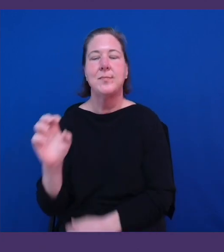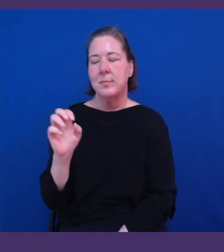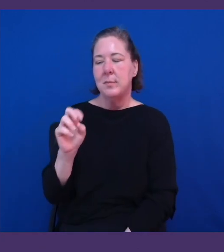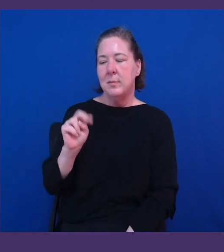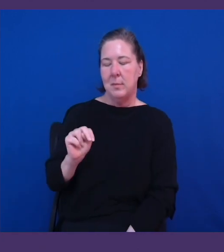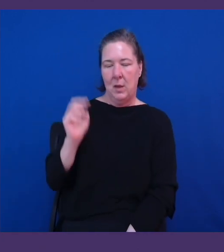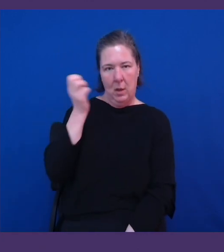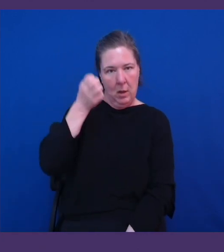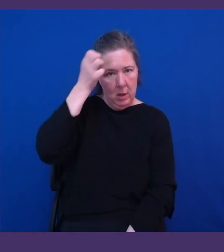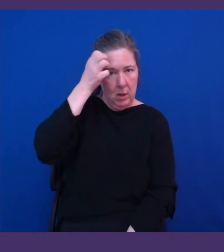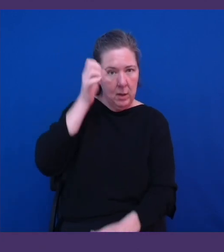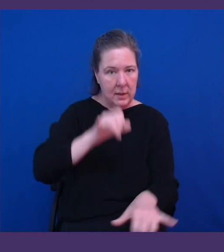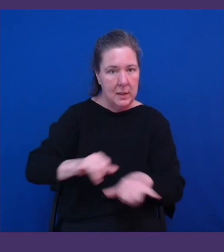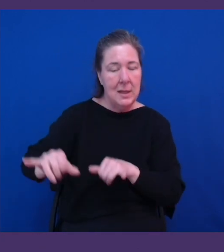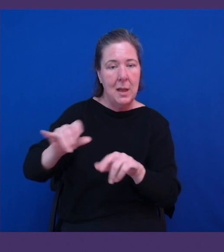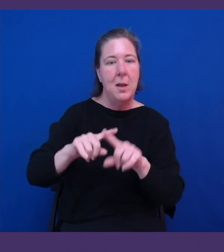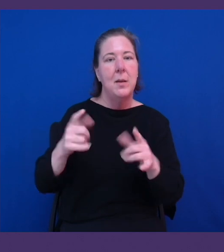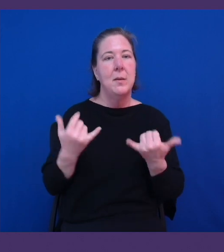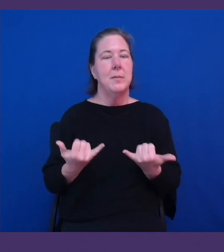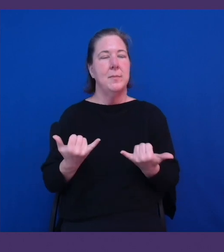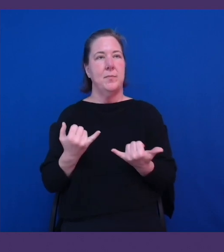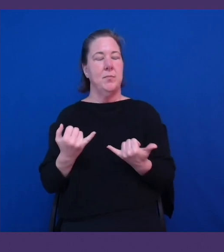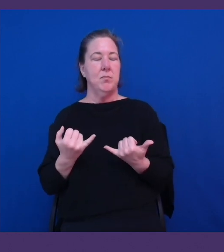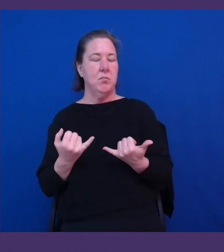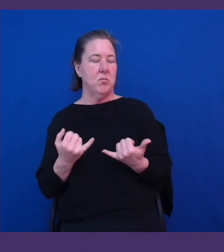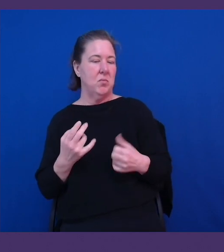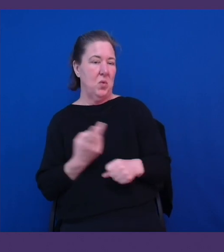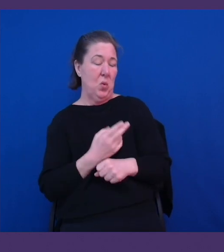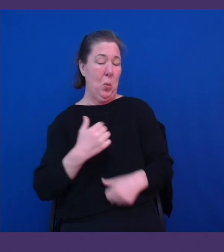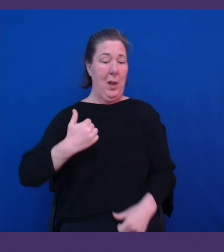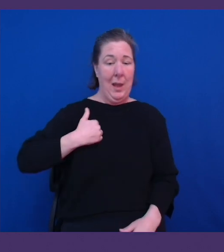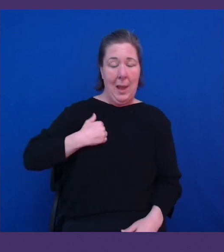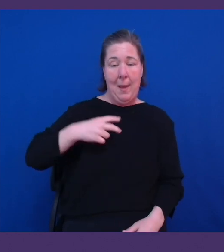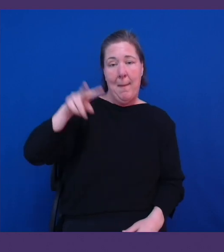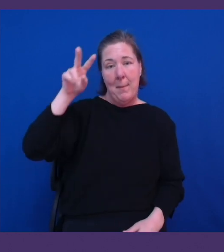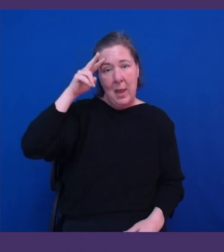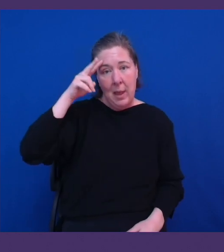but it's nowadays used also in Canada, in Mexico, in Kenya, in Australia, and so on.